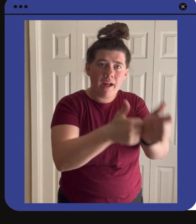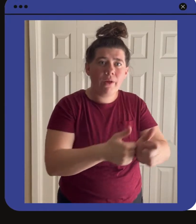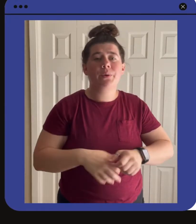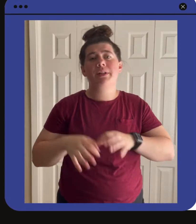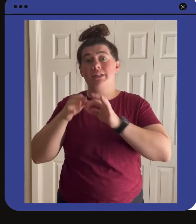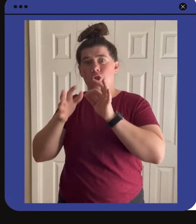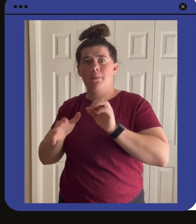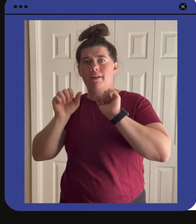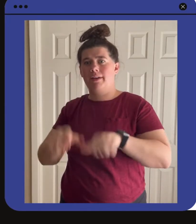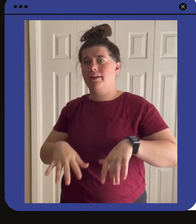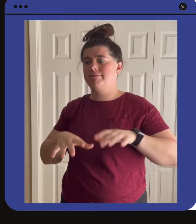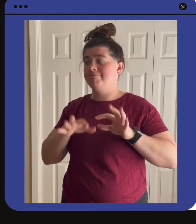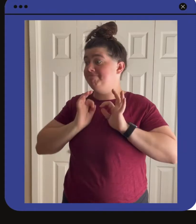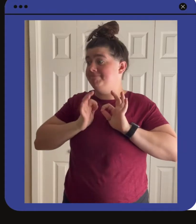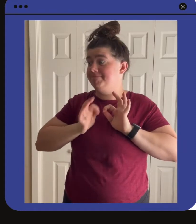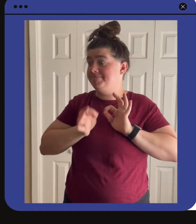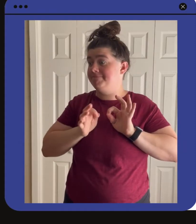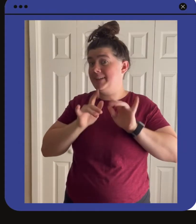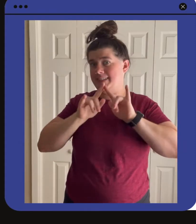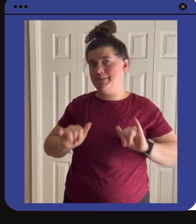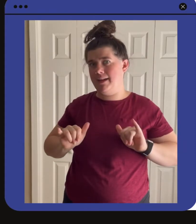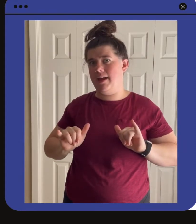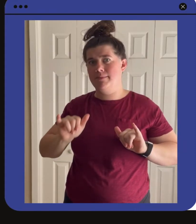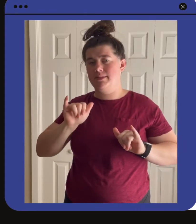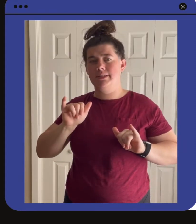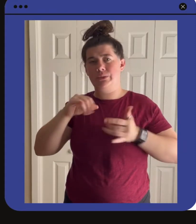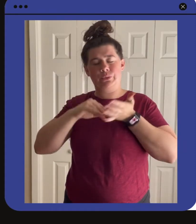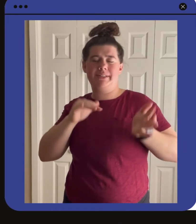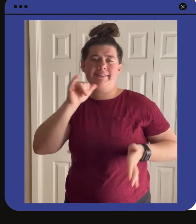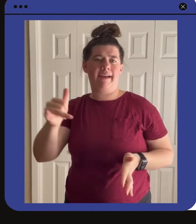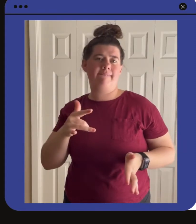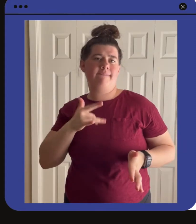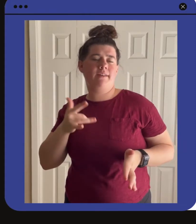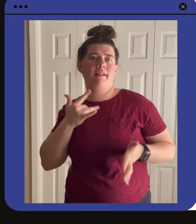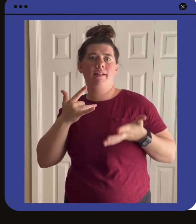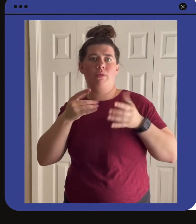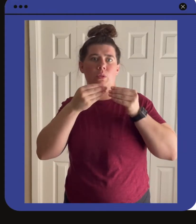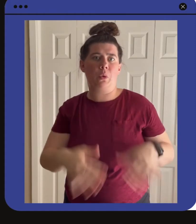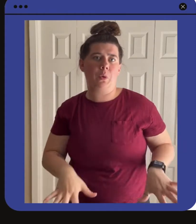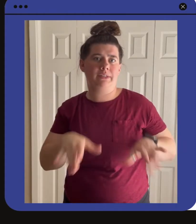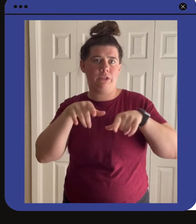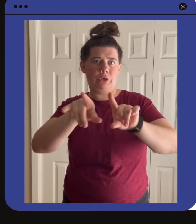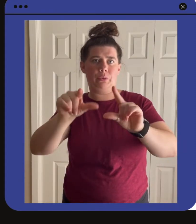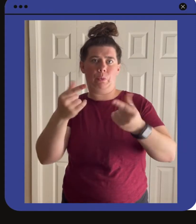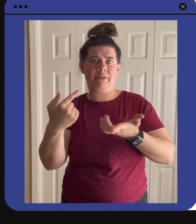So that you're deaf and hard of hearing student can follow the conversation. In The Interpreter can also follow the information.